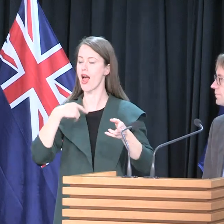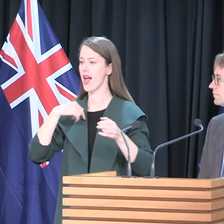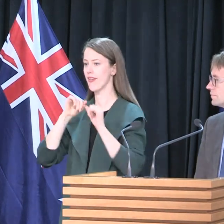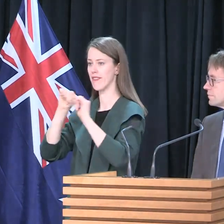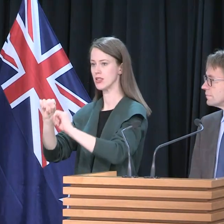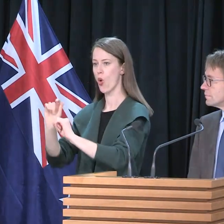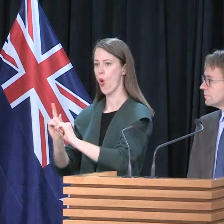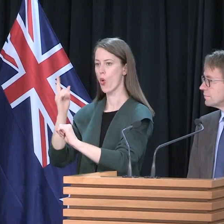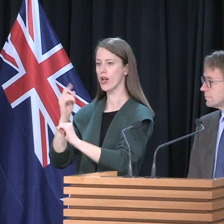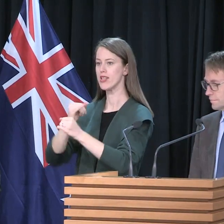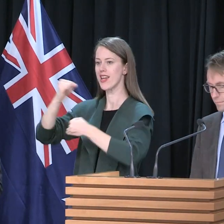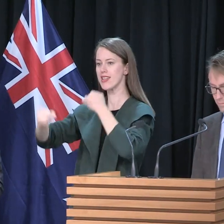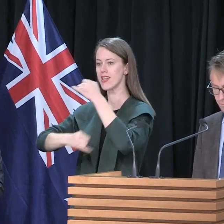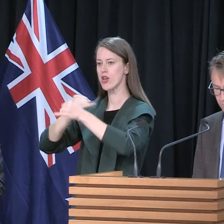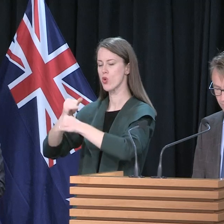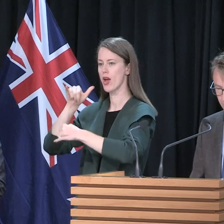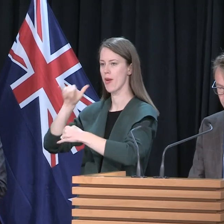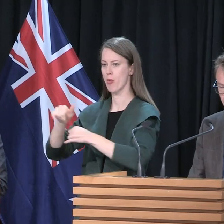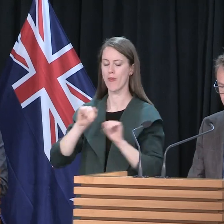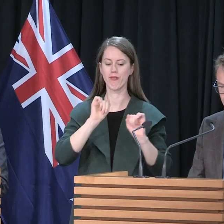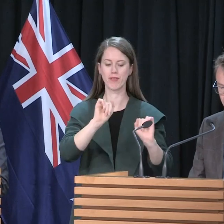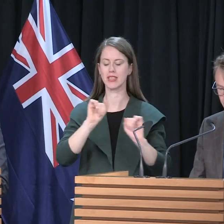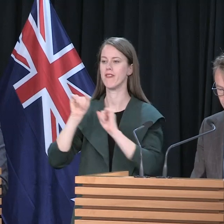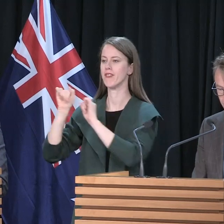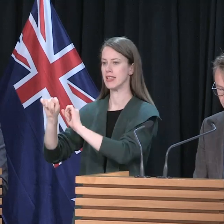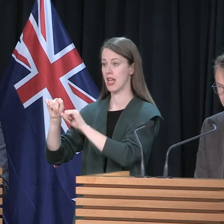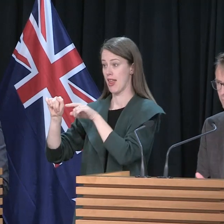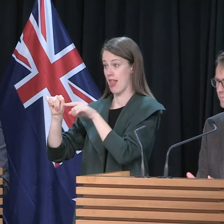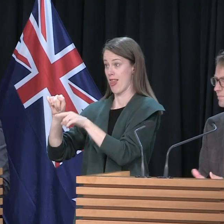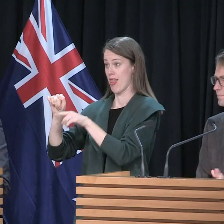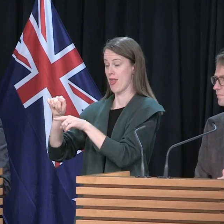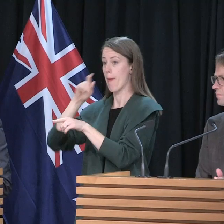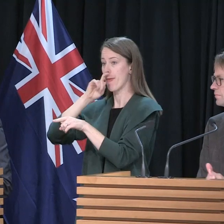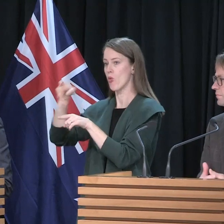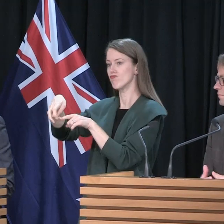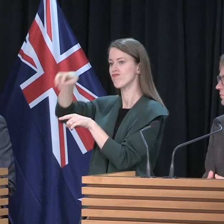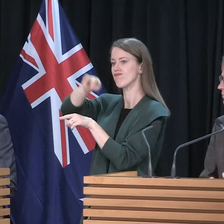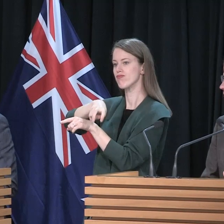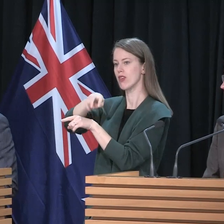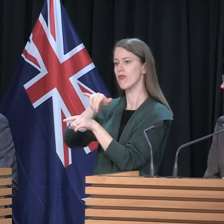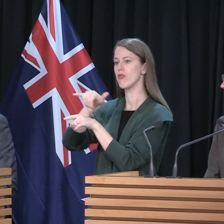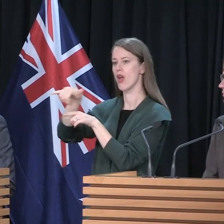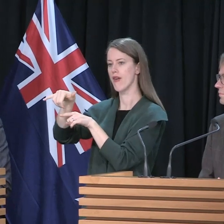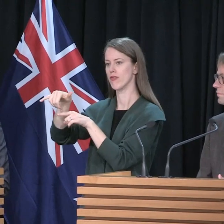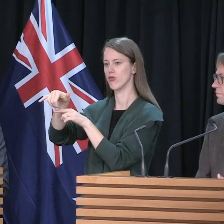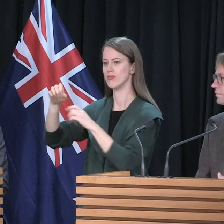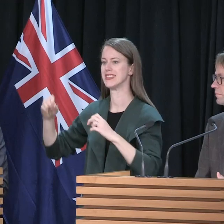Auckland quarantine facility at the Jet Park Hotel and also visited the Auckland International Airport where